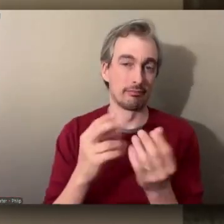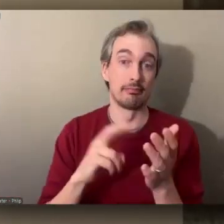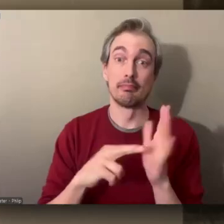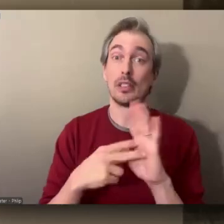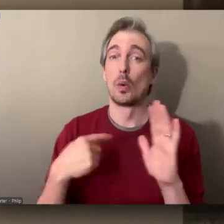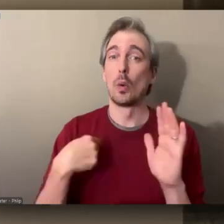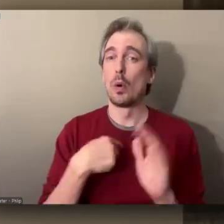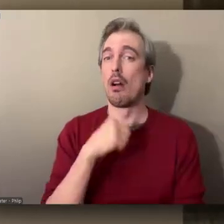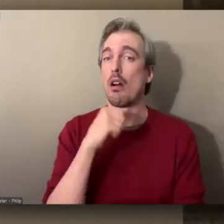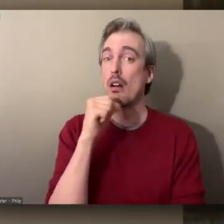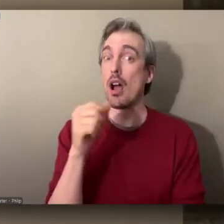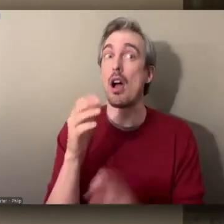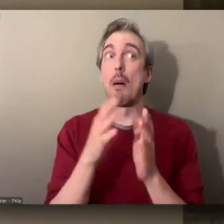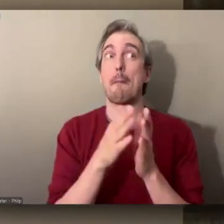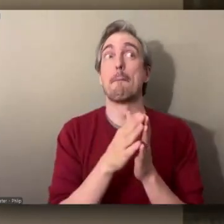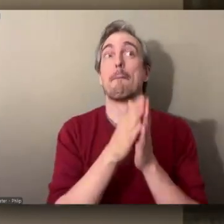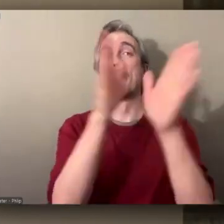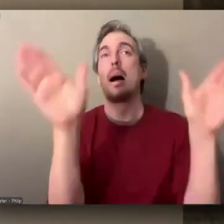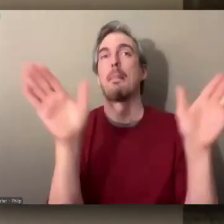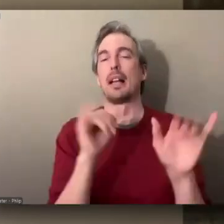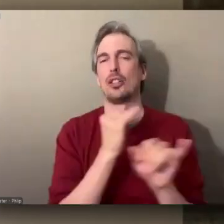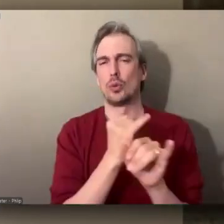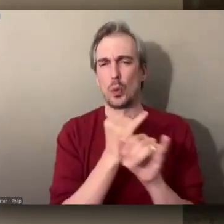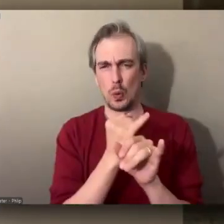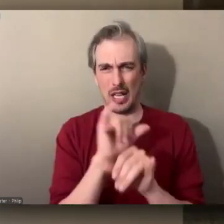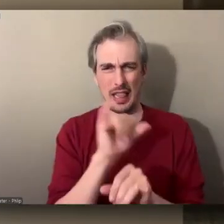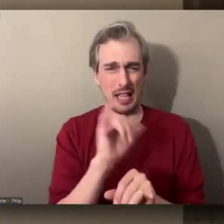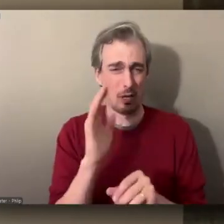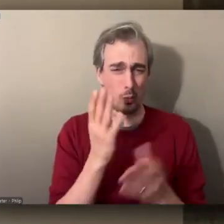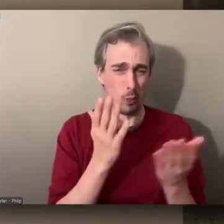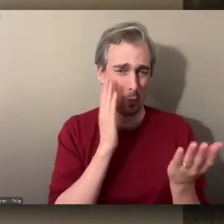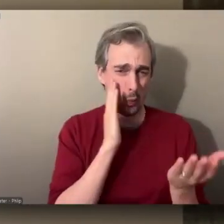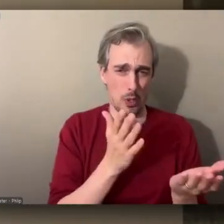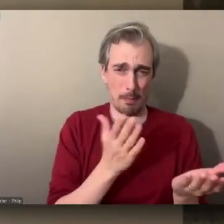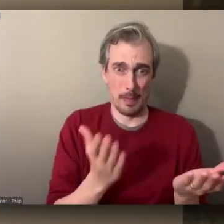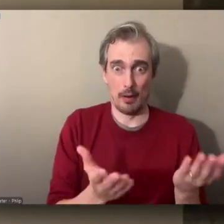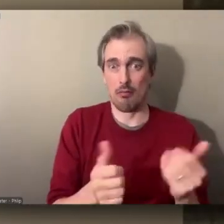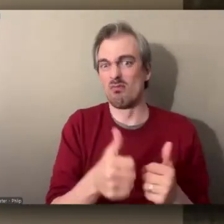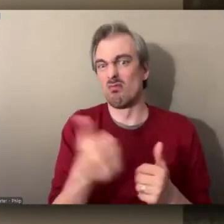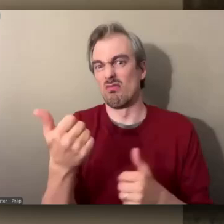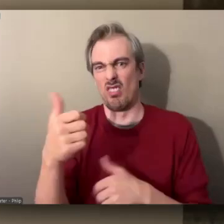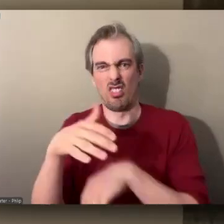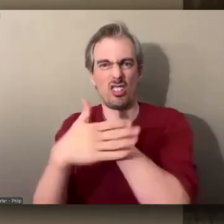would be in a lot of other countries. But we're also not a for-profit corporation. We